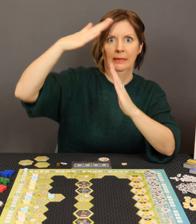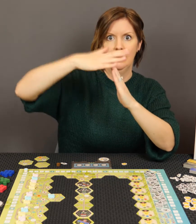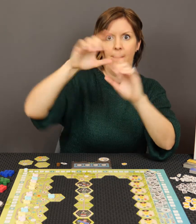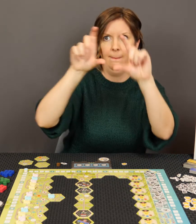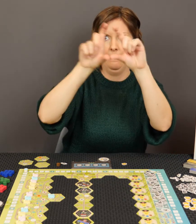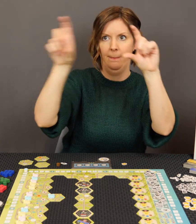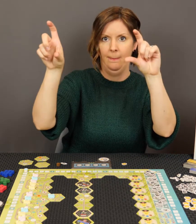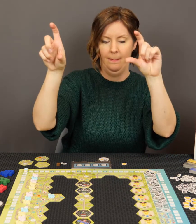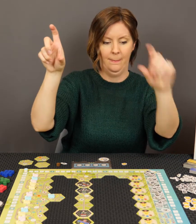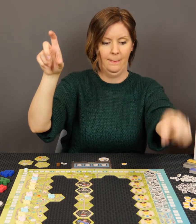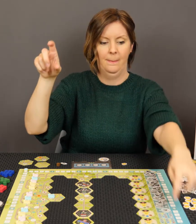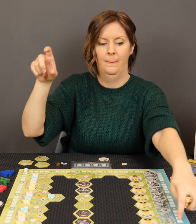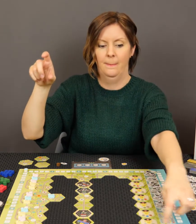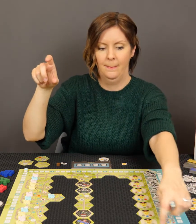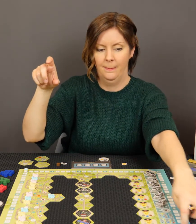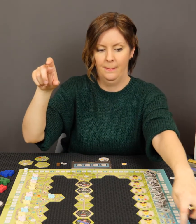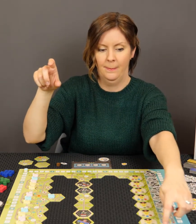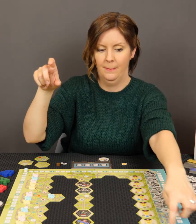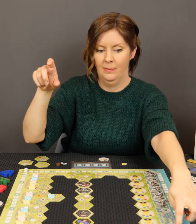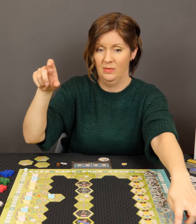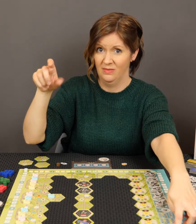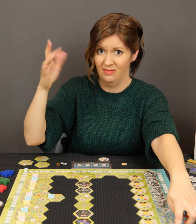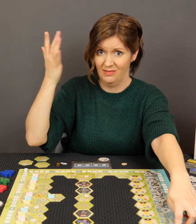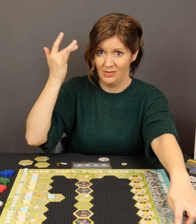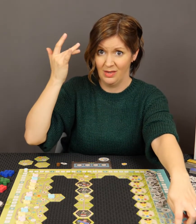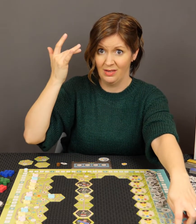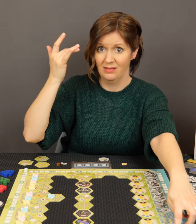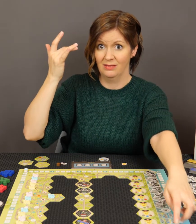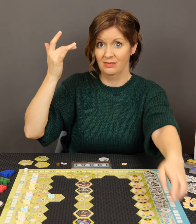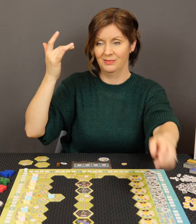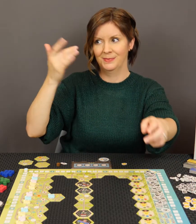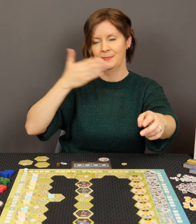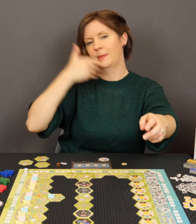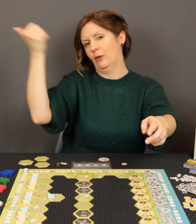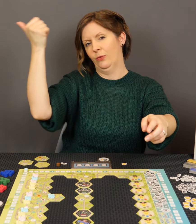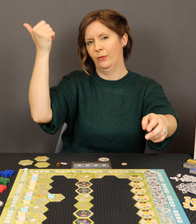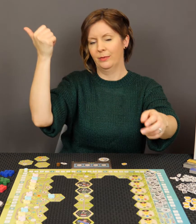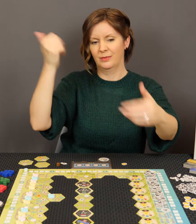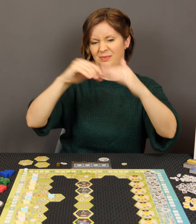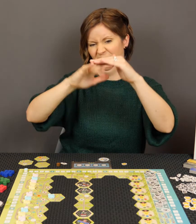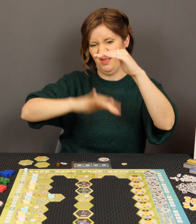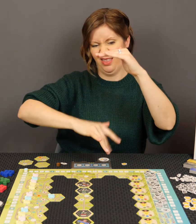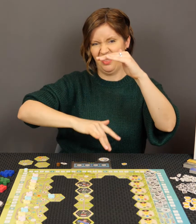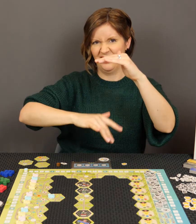put down your train, hopefully, at the top of the train yard because those are better.